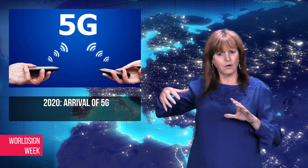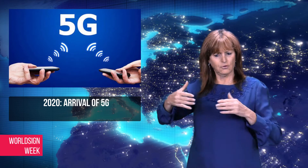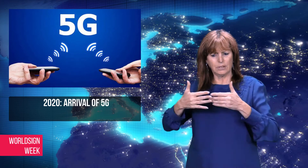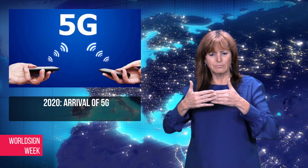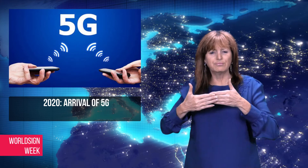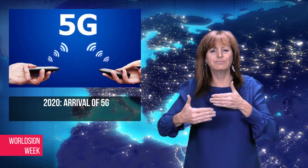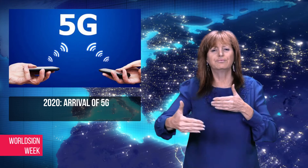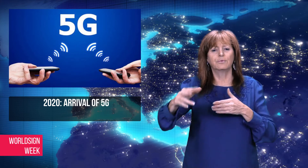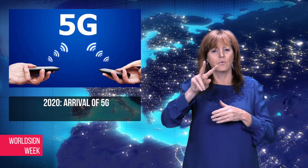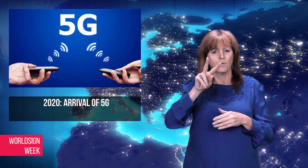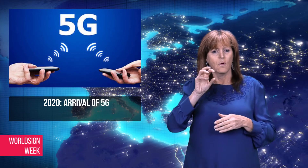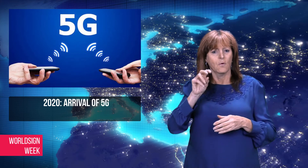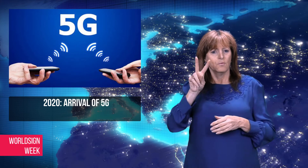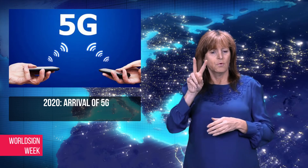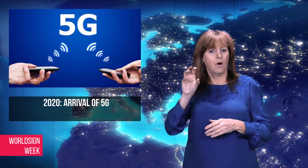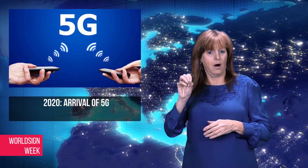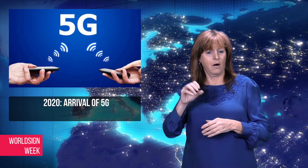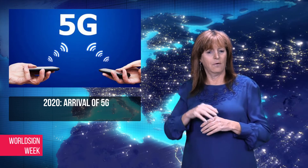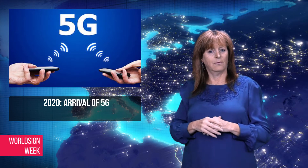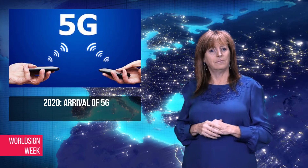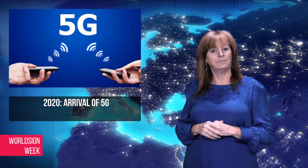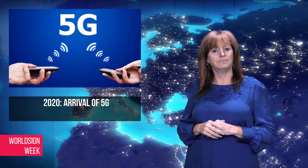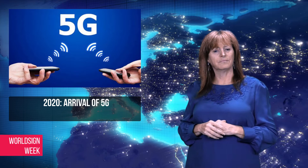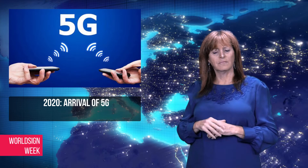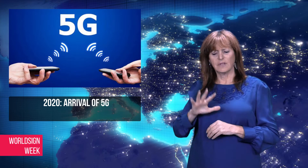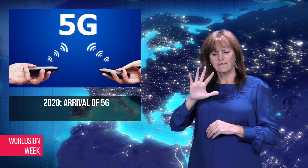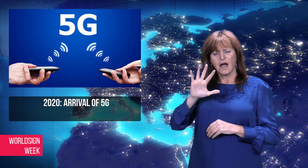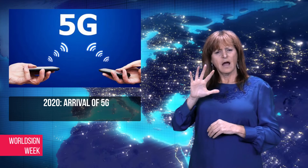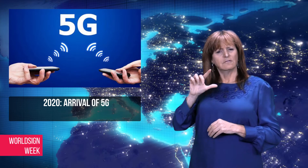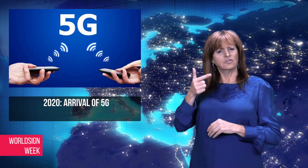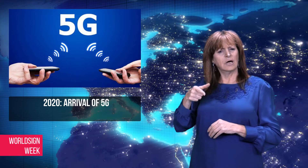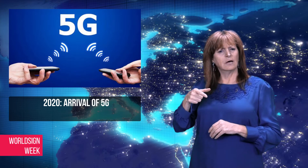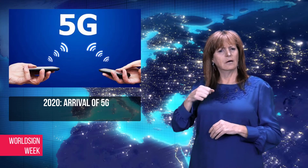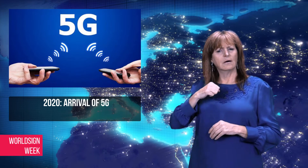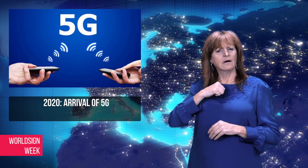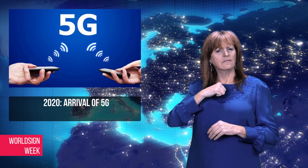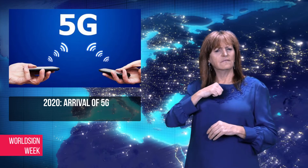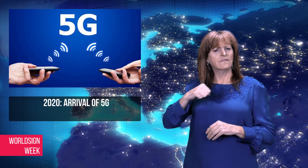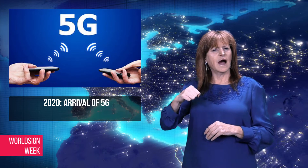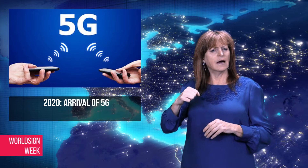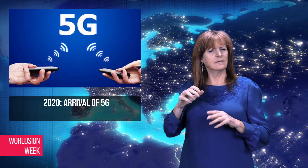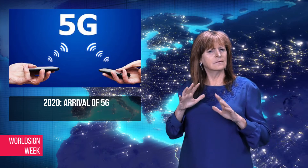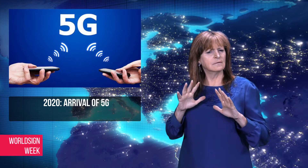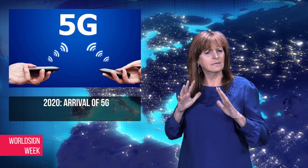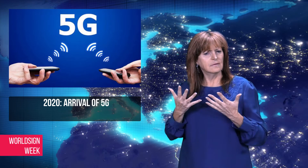Use of 5G is expected to be implemented in more